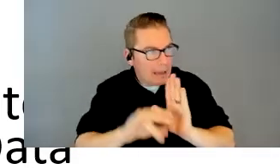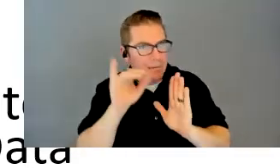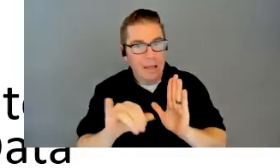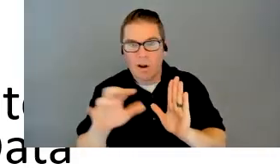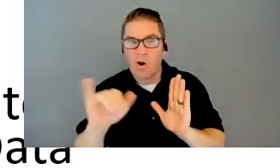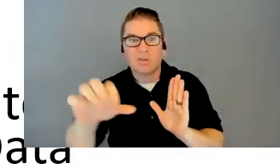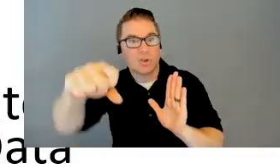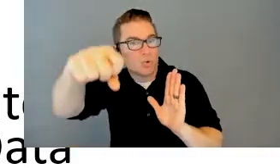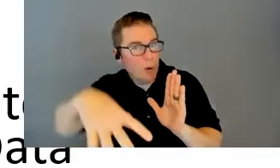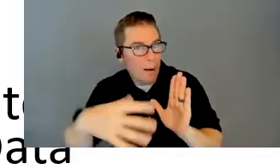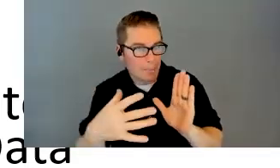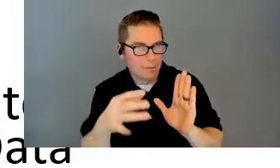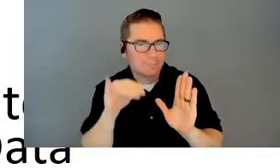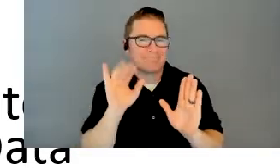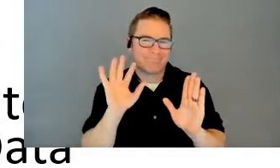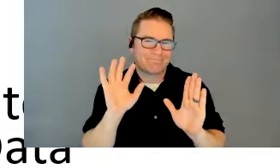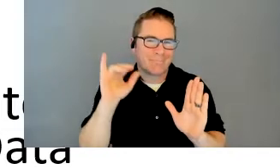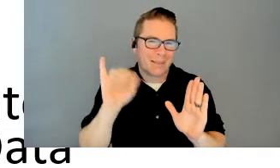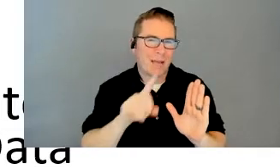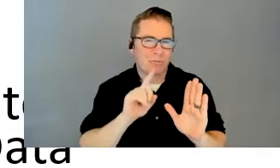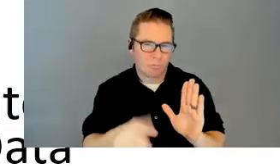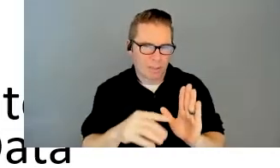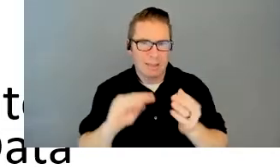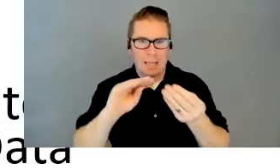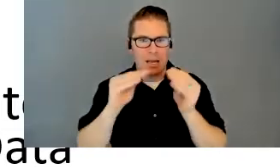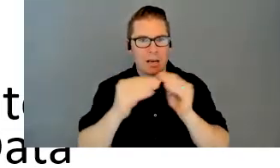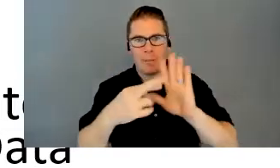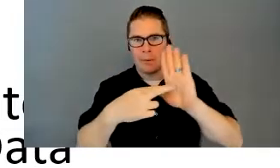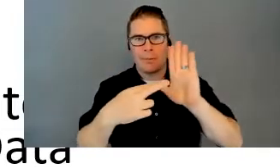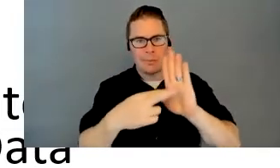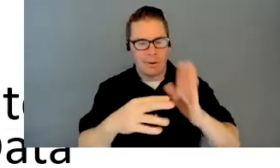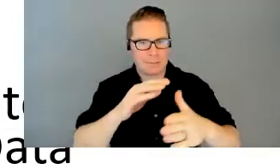so at the top I want us to be mindful of that model minority math.